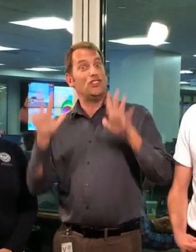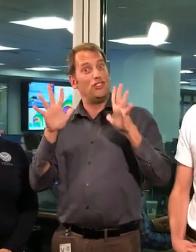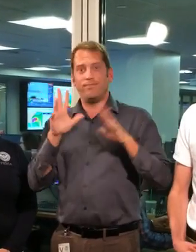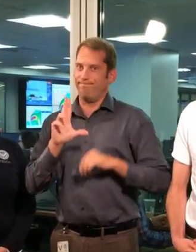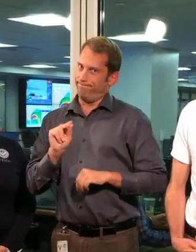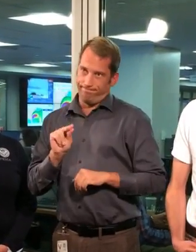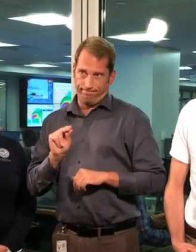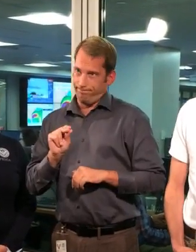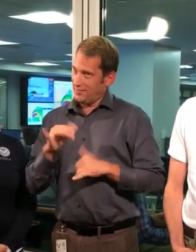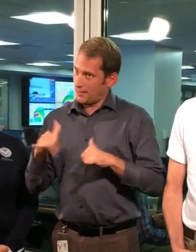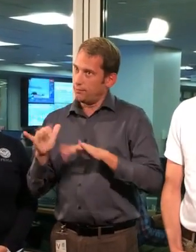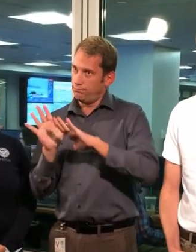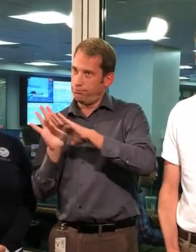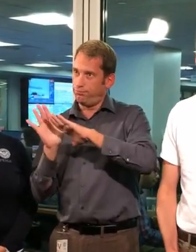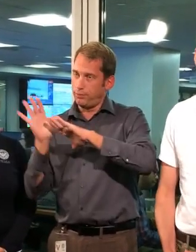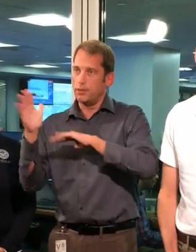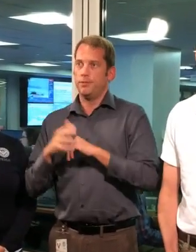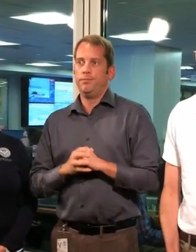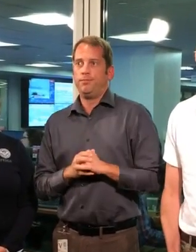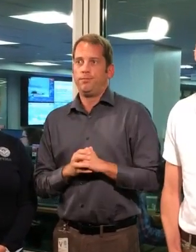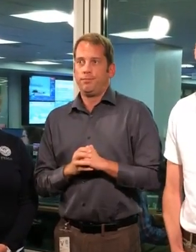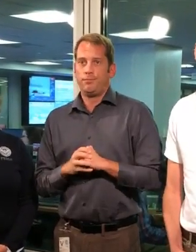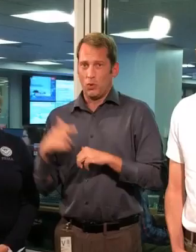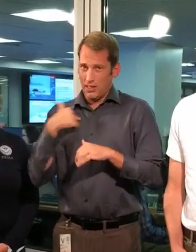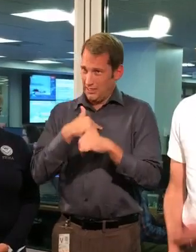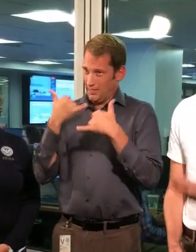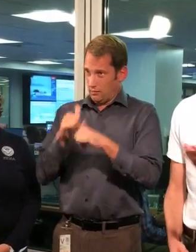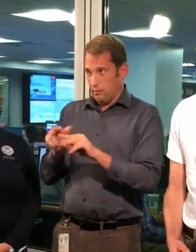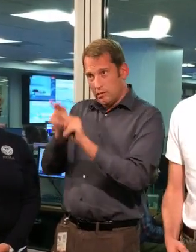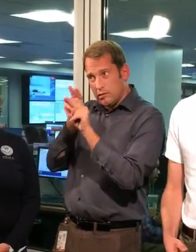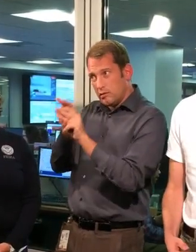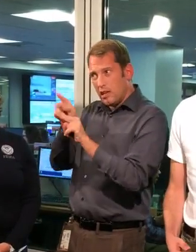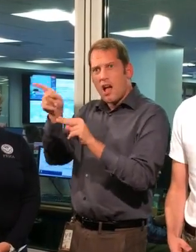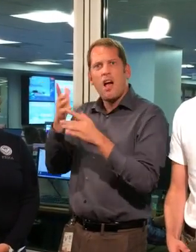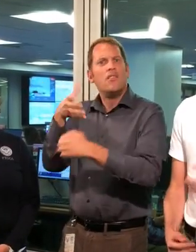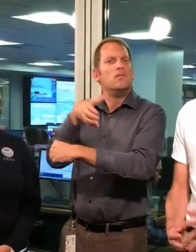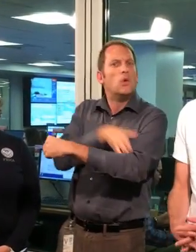possibly hurricane-force winds along the immediate coast, that will still continue to produce